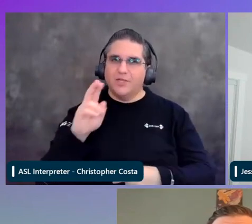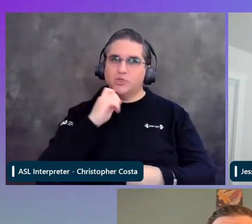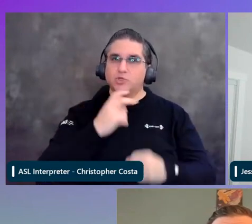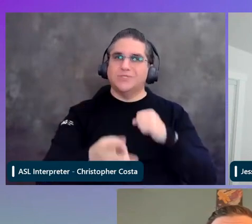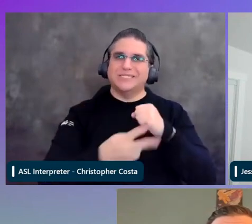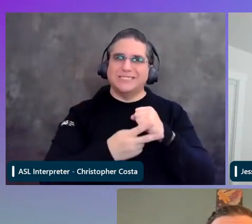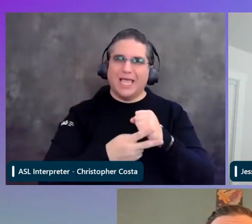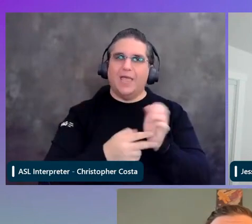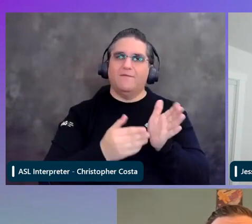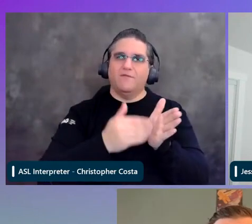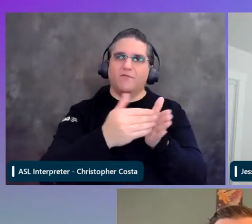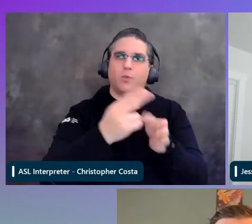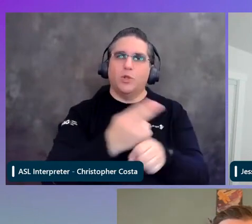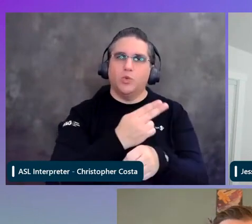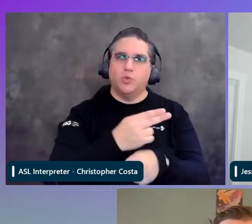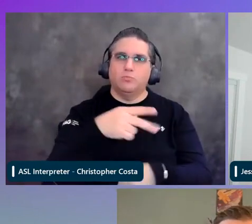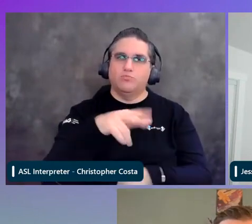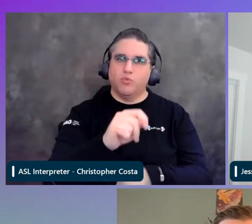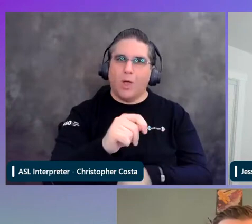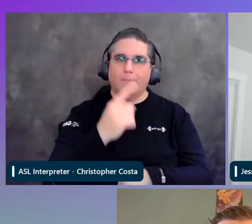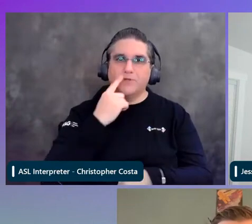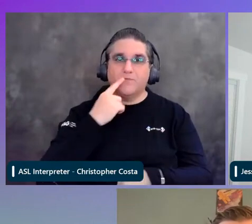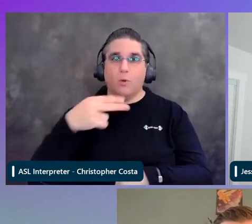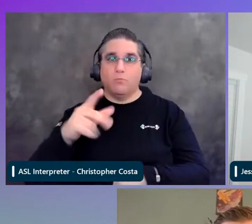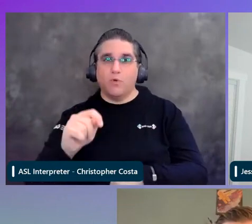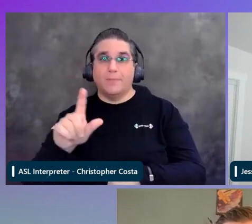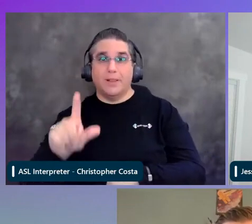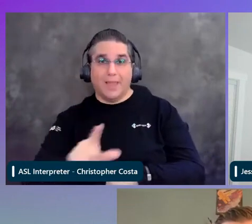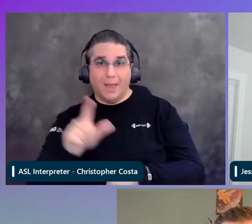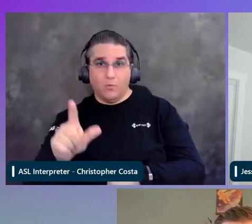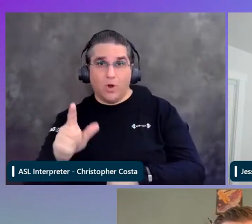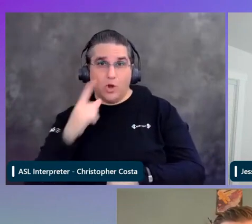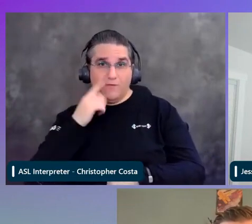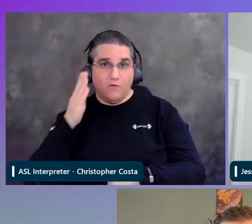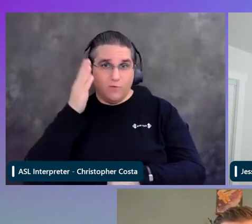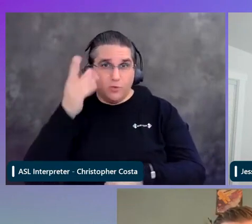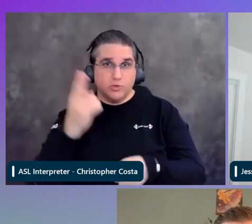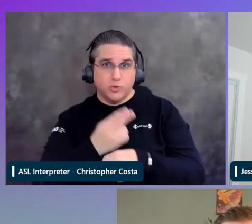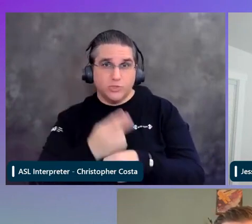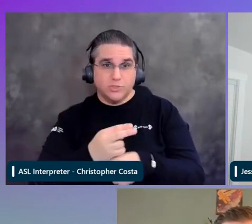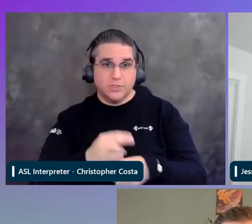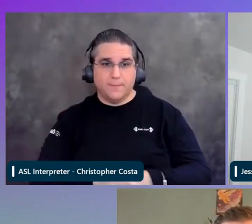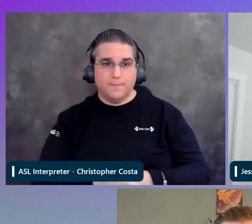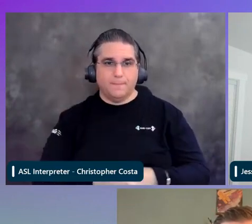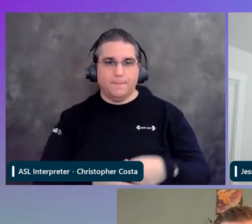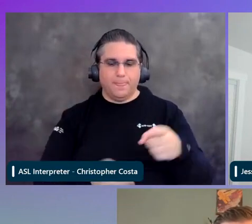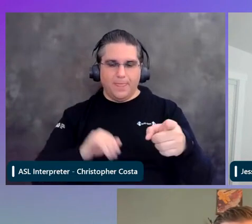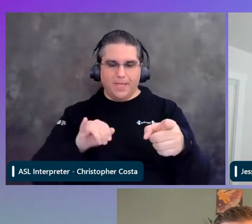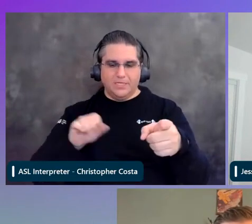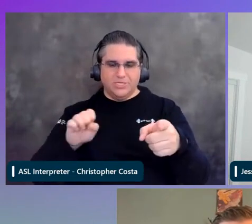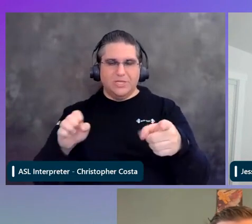some kind of prompt library for future reference? Yes We're not